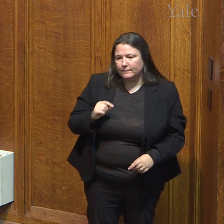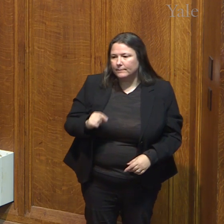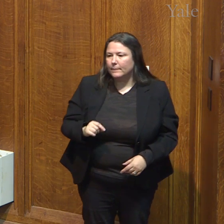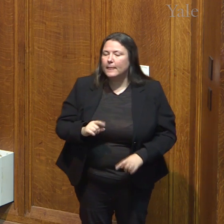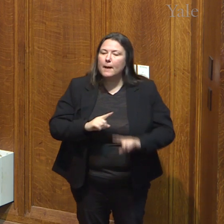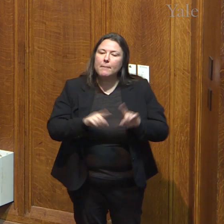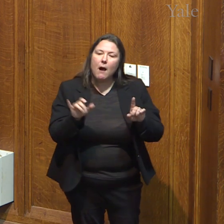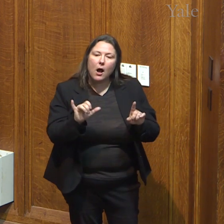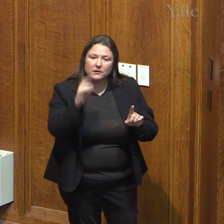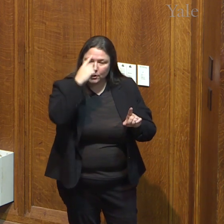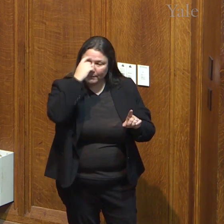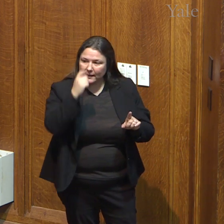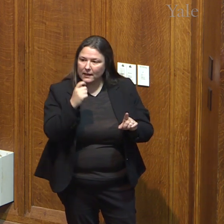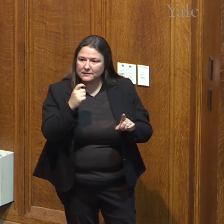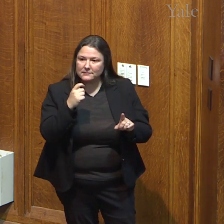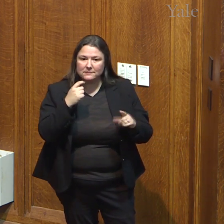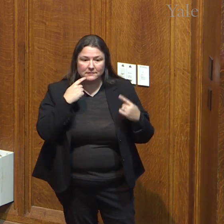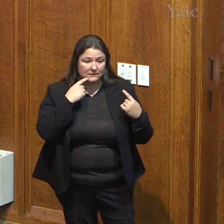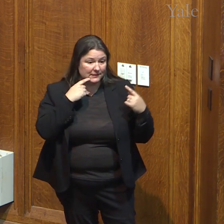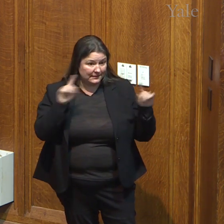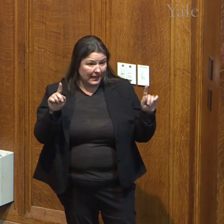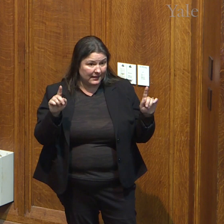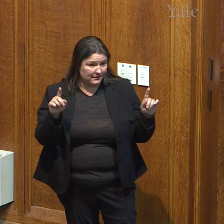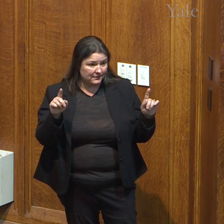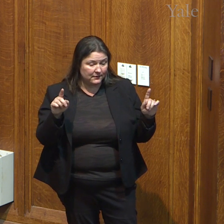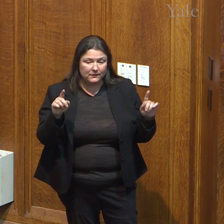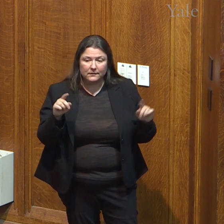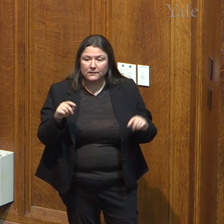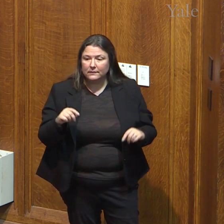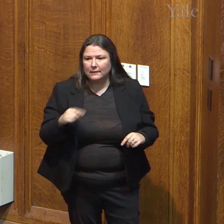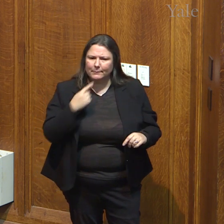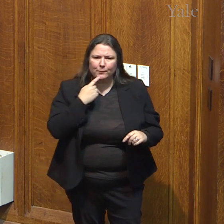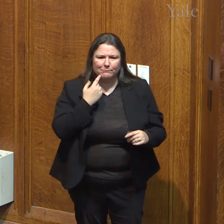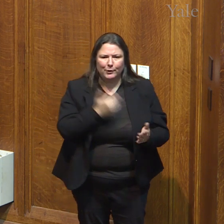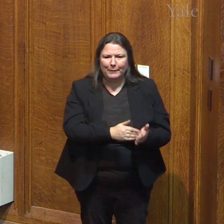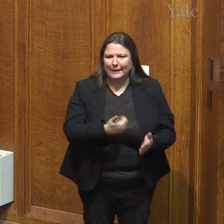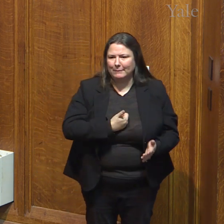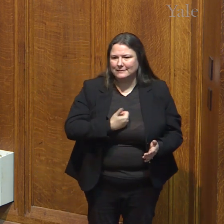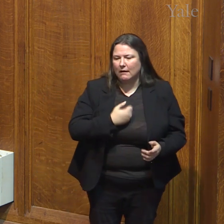but because of the calamitous success as I just said, and I'm repeating myself, of the Oralist movement.